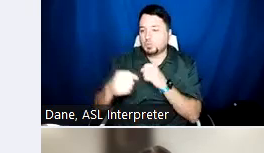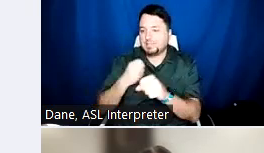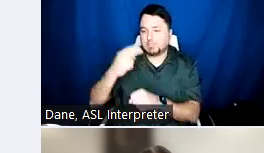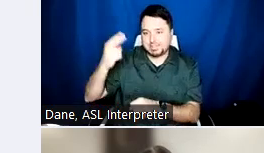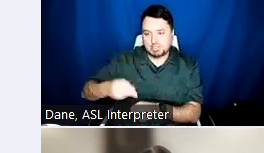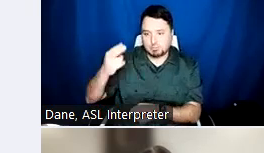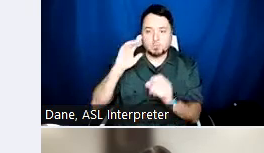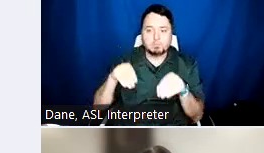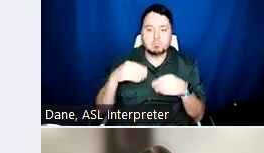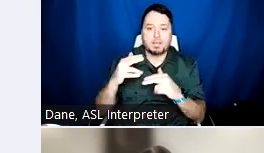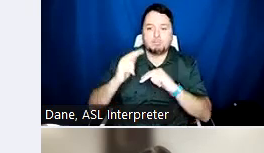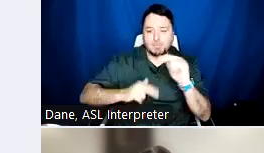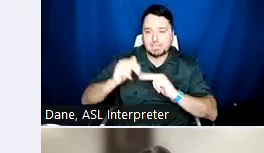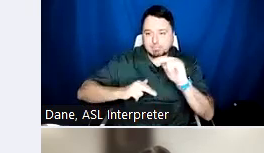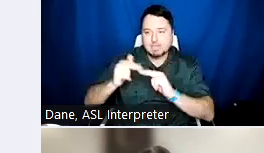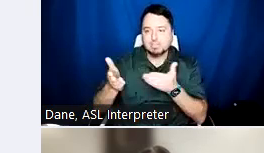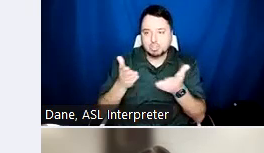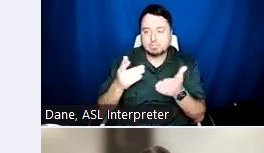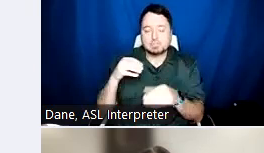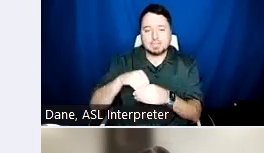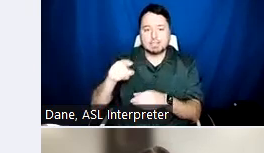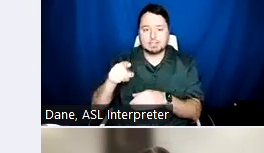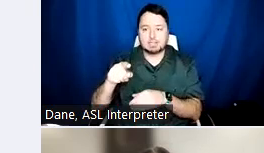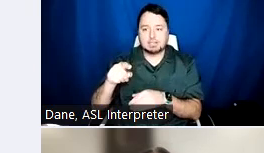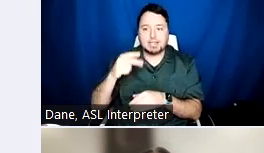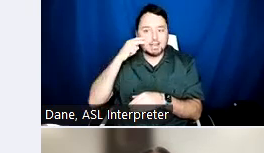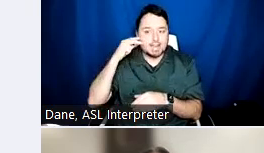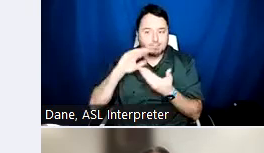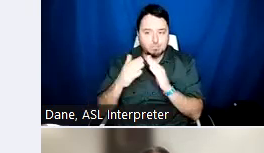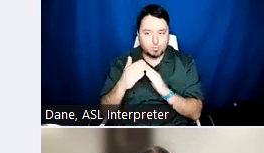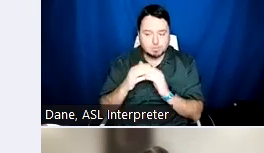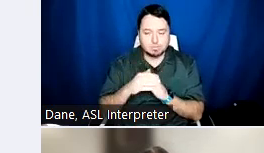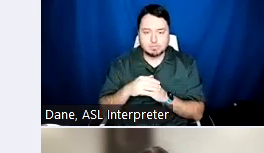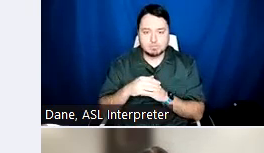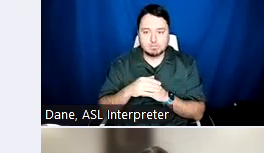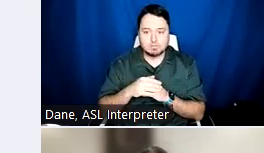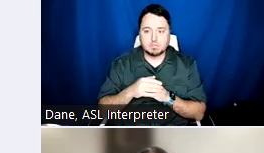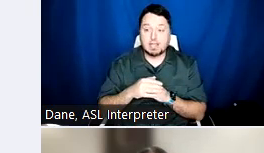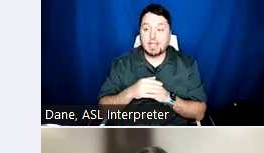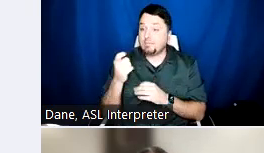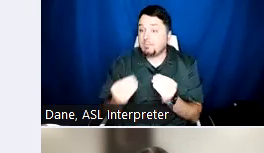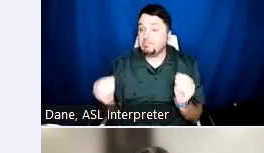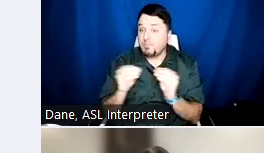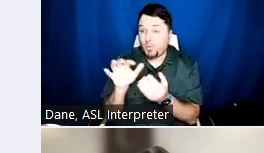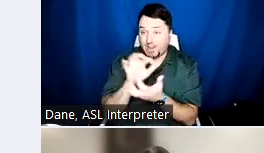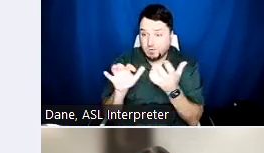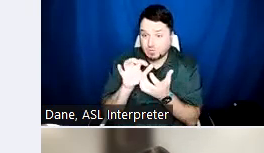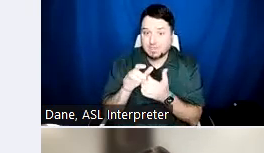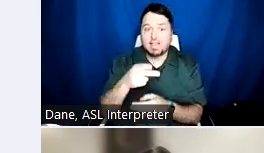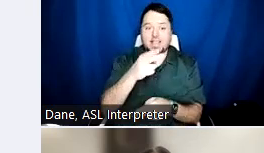asset building services in native communities. To be extra confusing, we have kept our name but